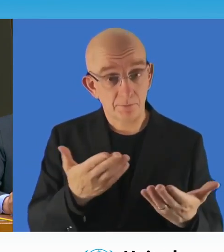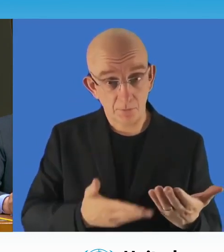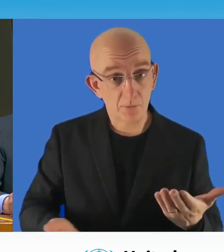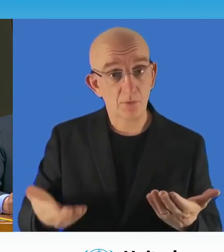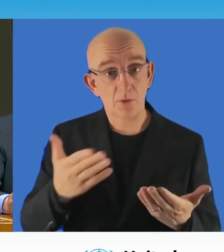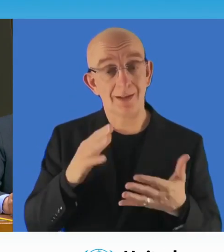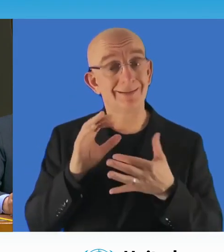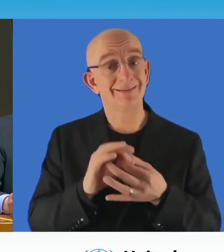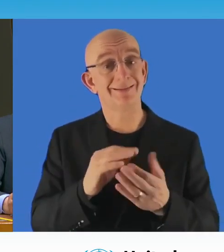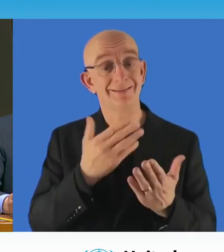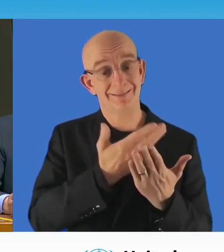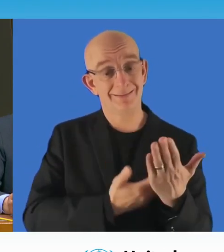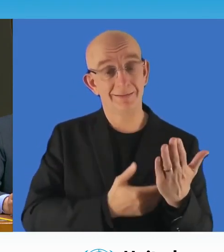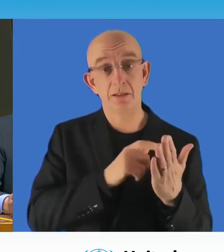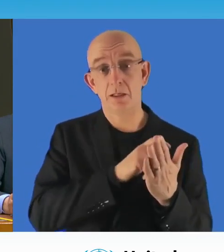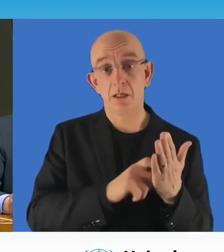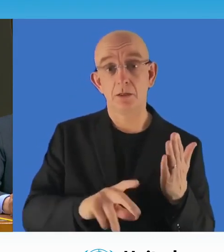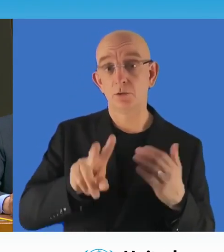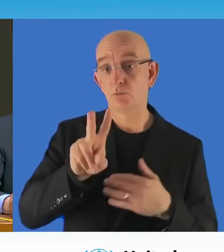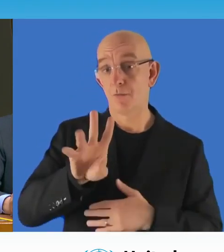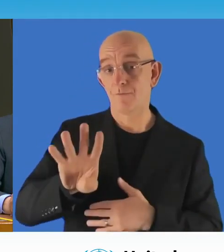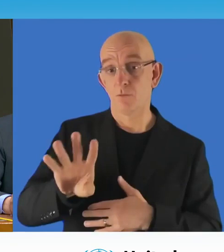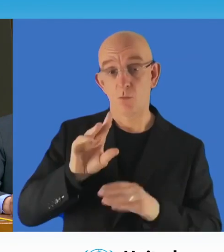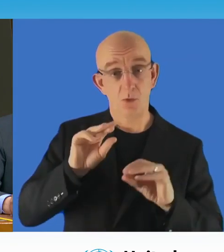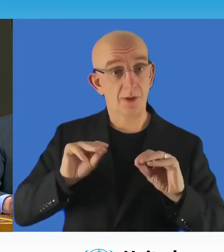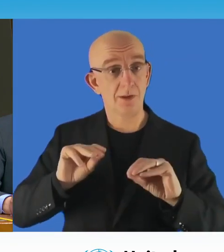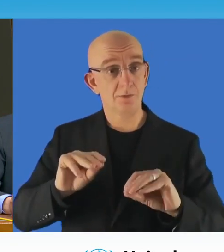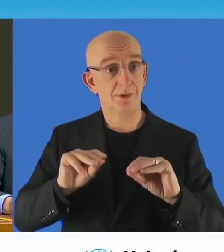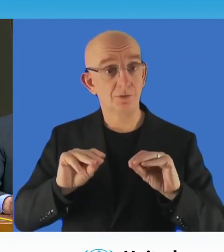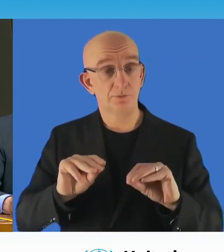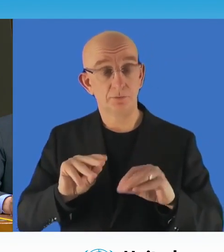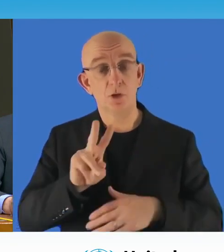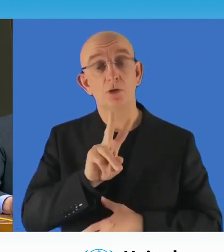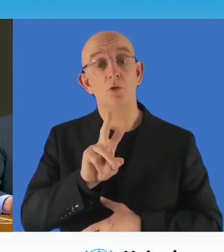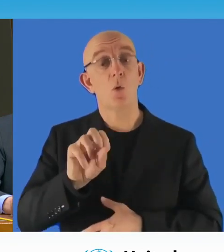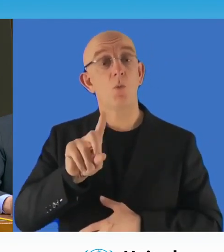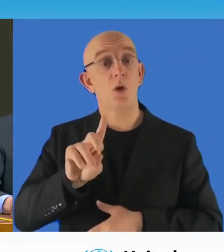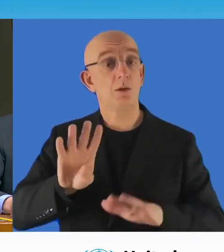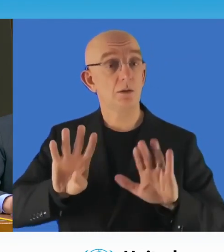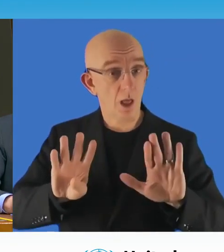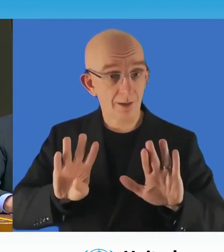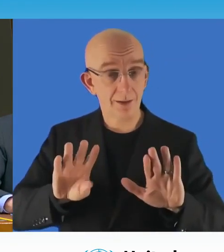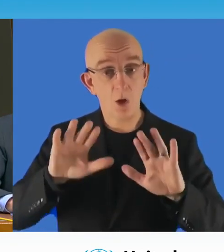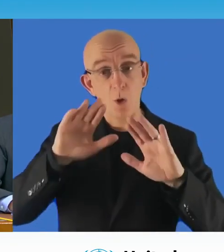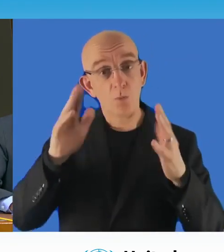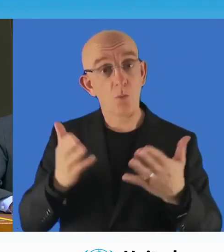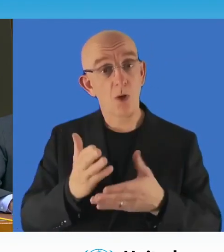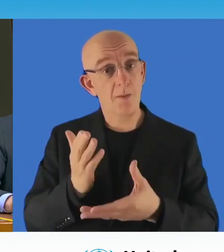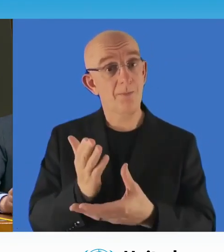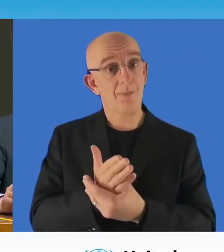2019 the World Bank in collaboration with the Norwegian Agency for Development Corporation